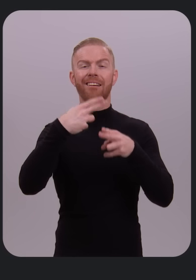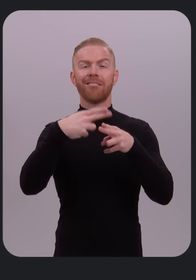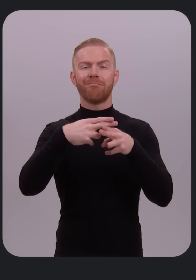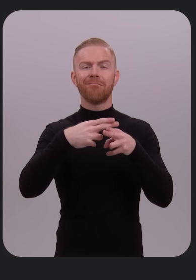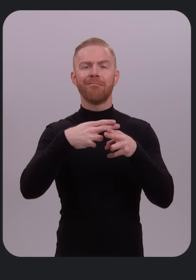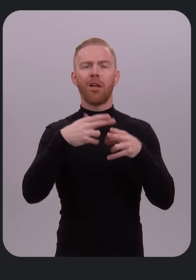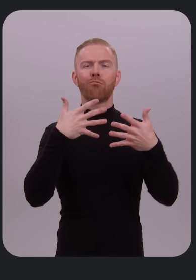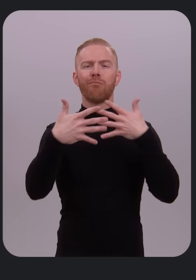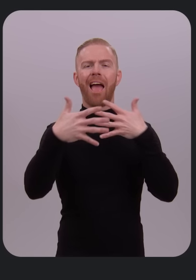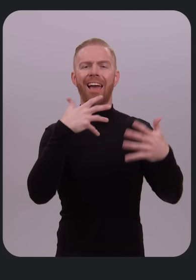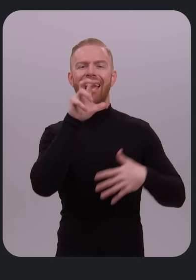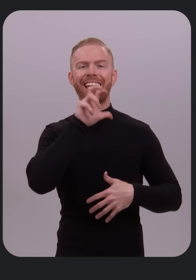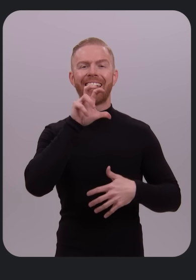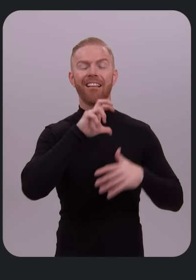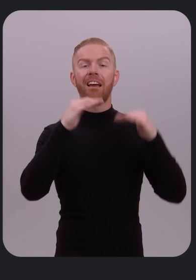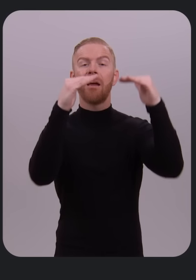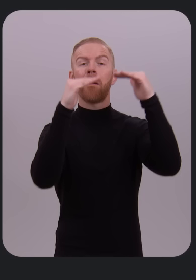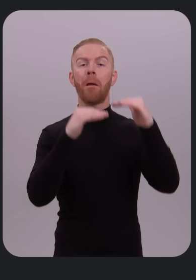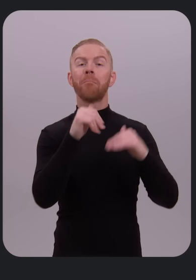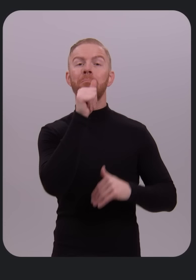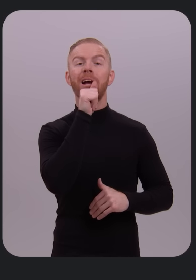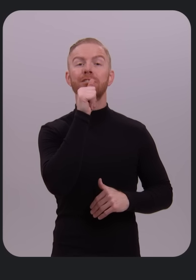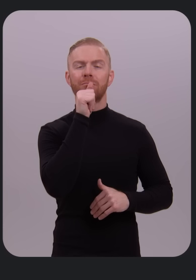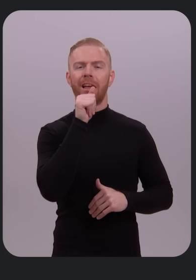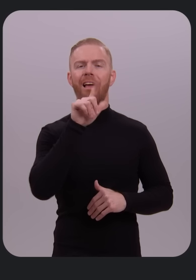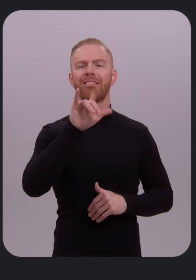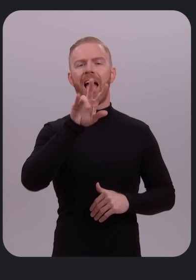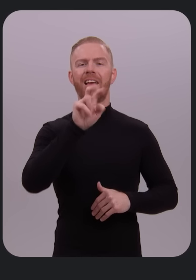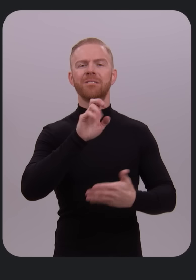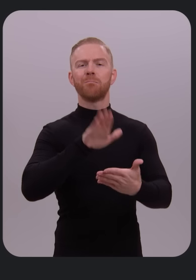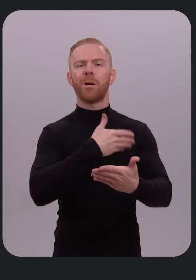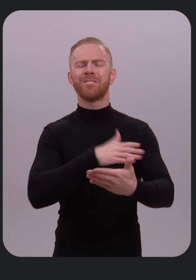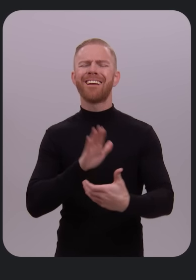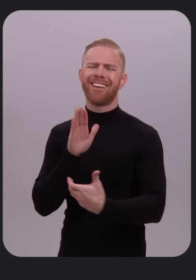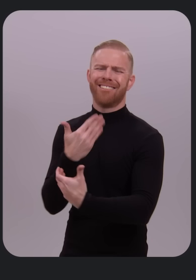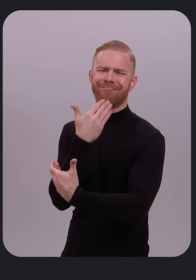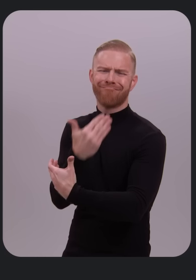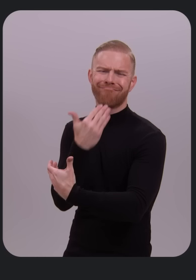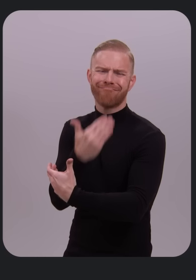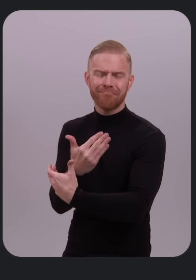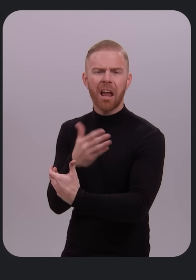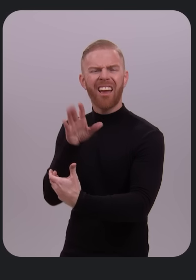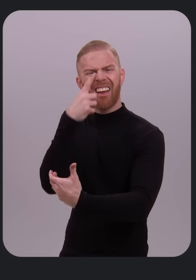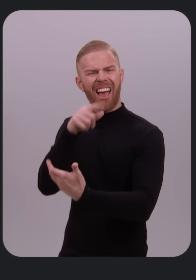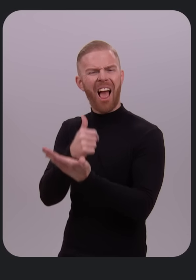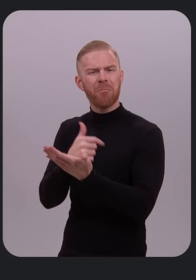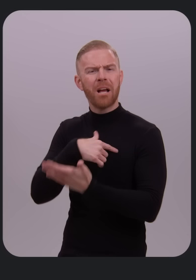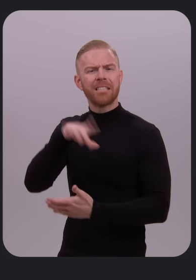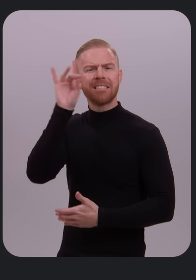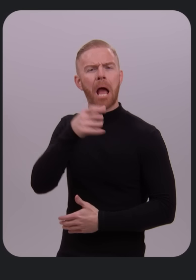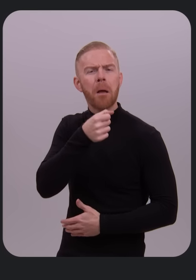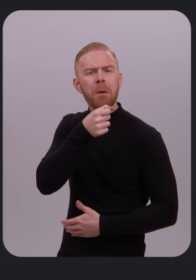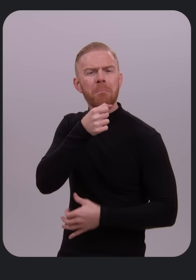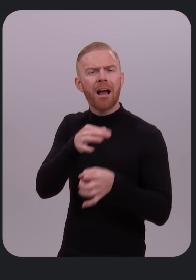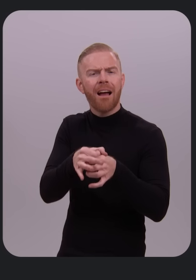and the password is "live music." Thank you very much. Can you help me locate a microphone stand? Sure, I can help with that.